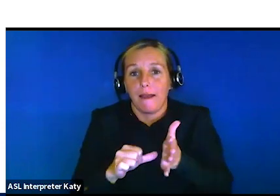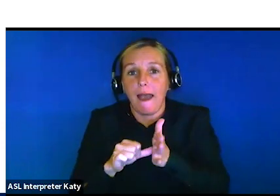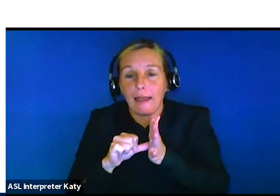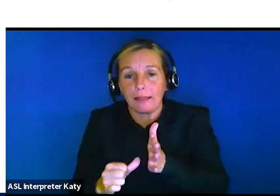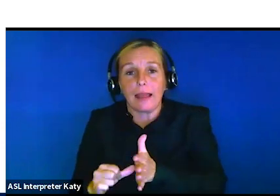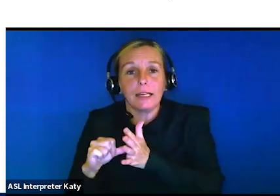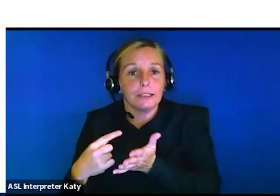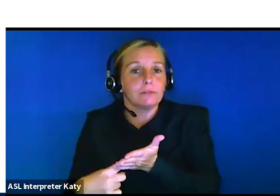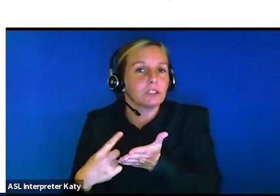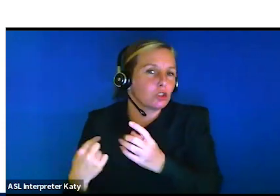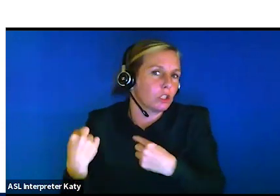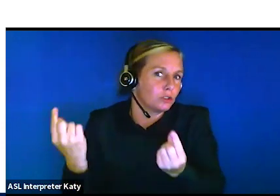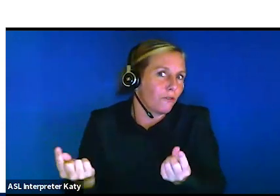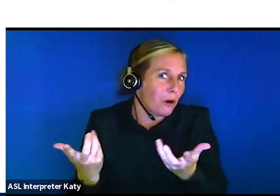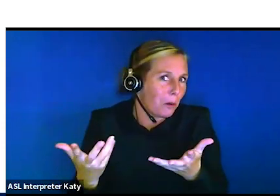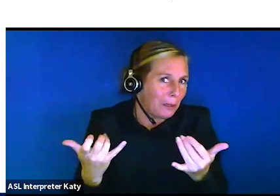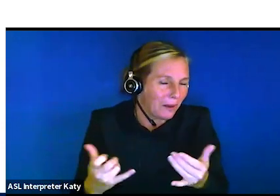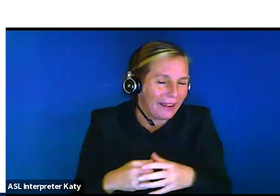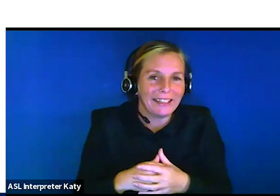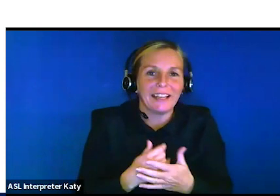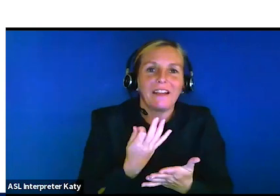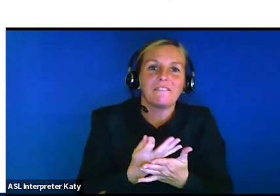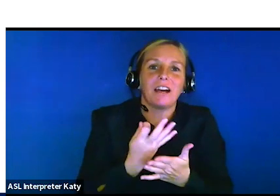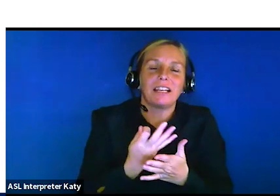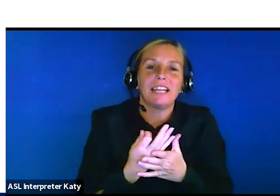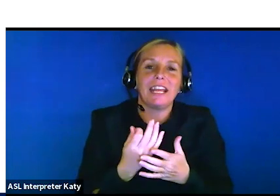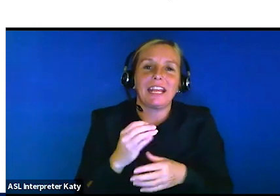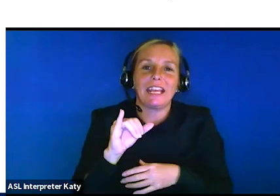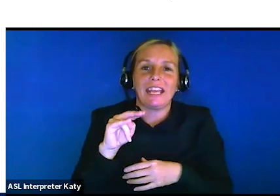so far already: funding, infrastructure and sustainability.